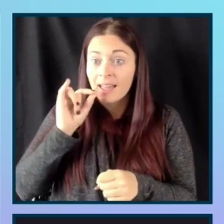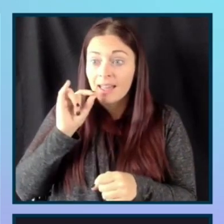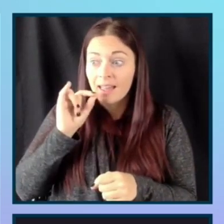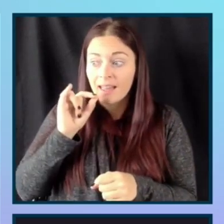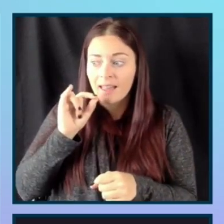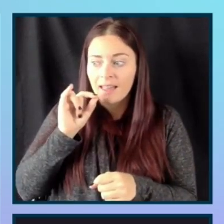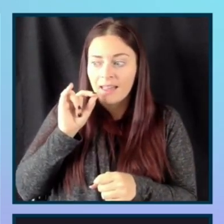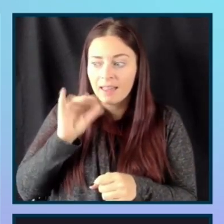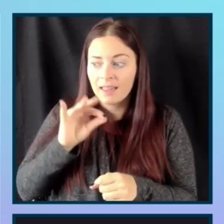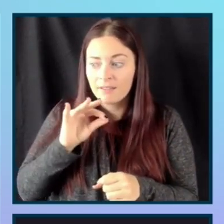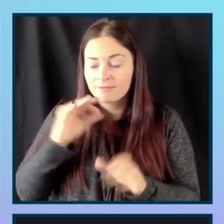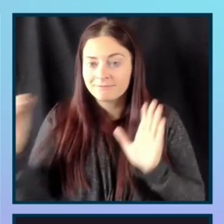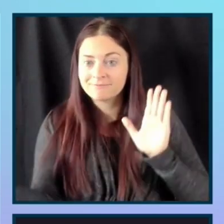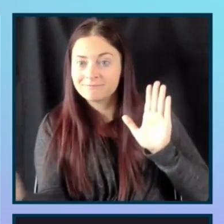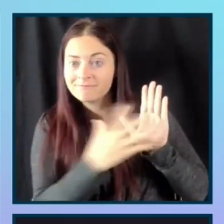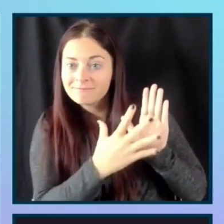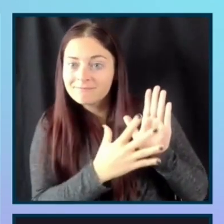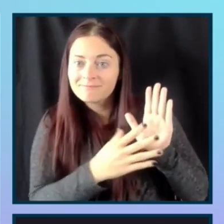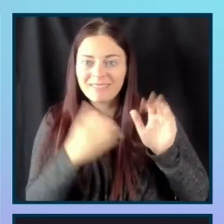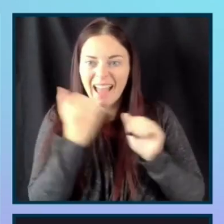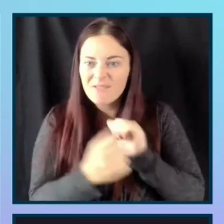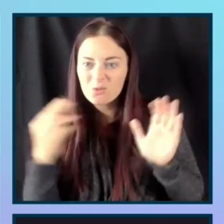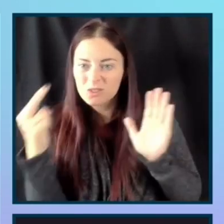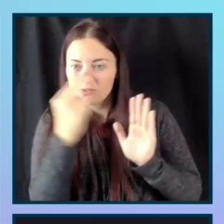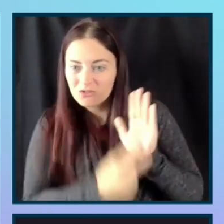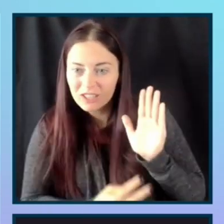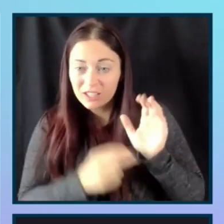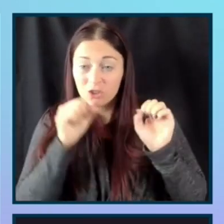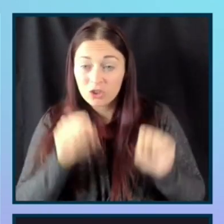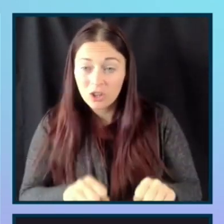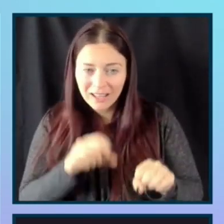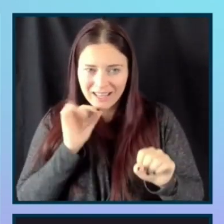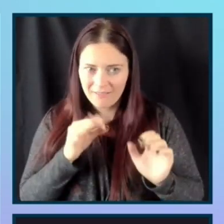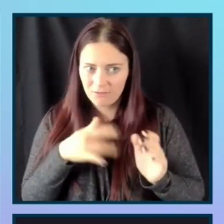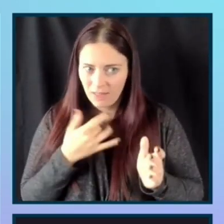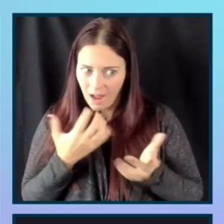you probably shouldn't be doing it. So what are the ethics of data collection?